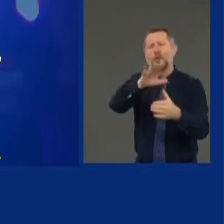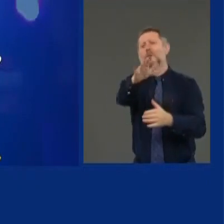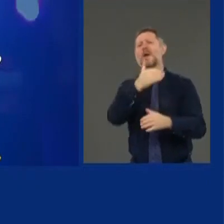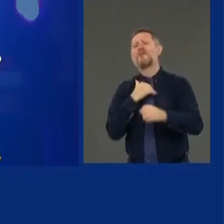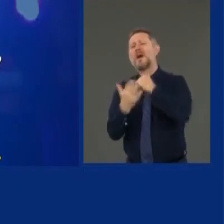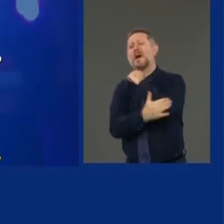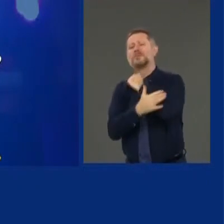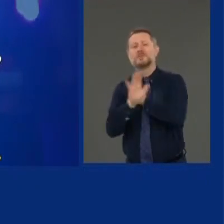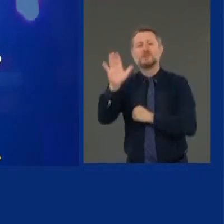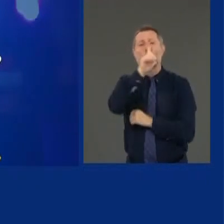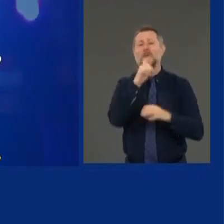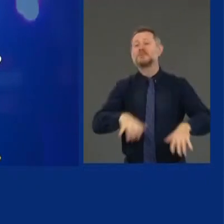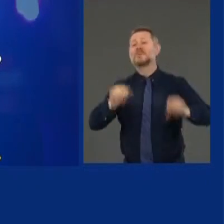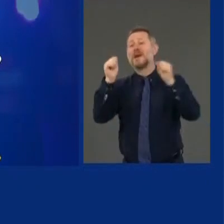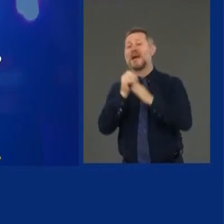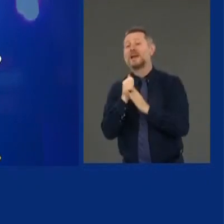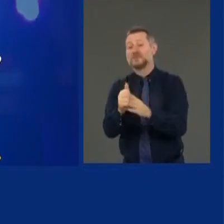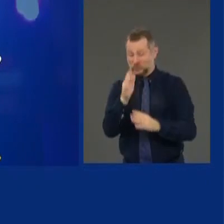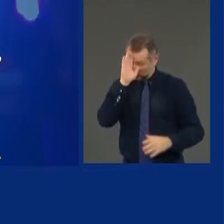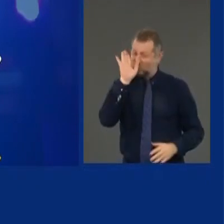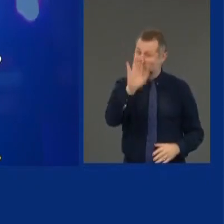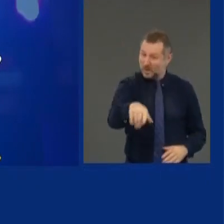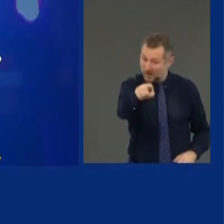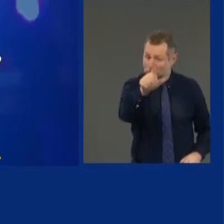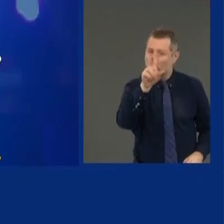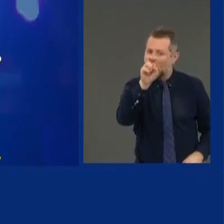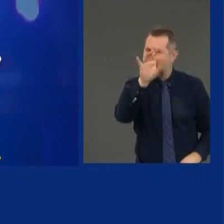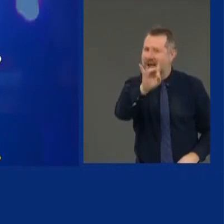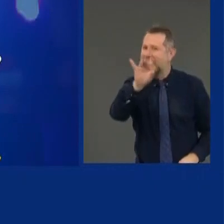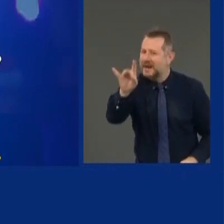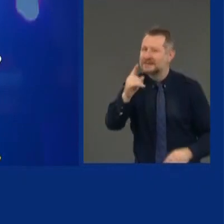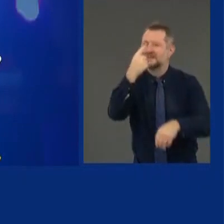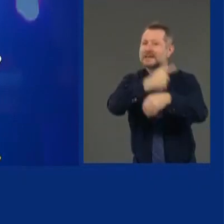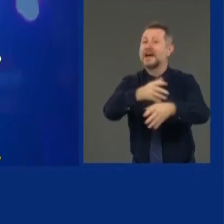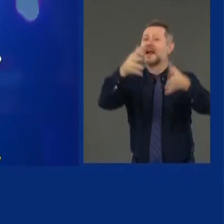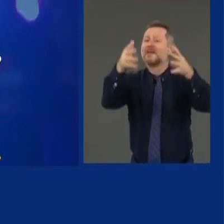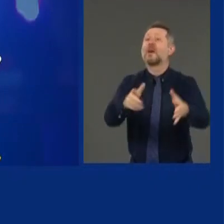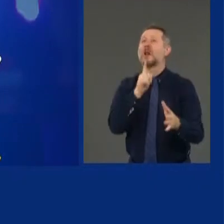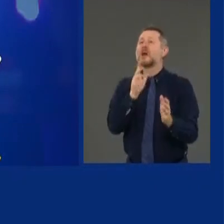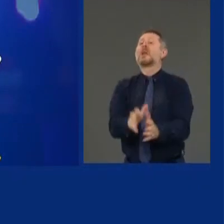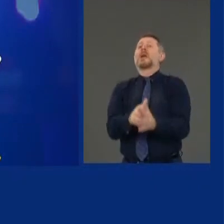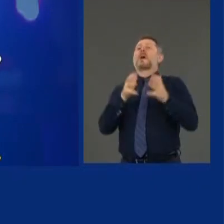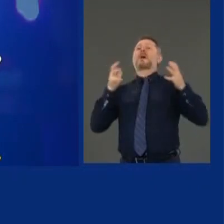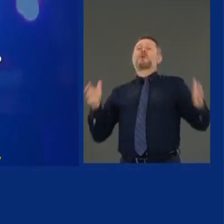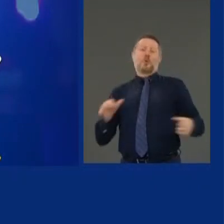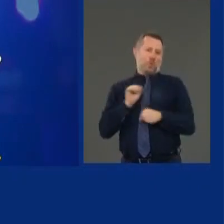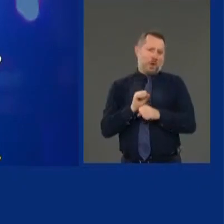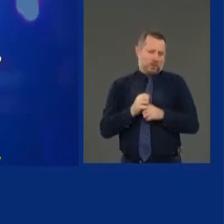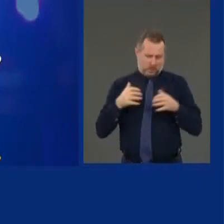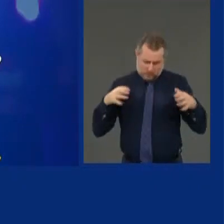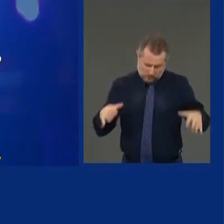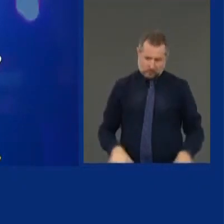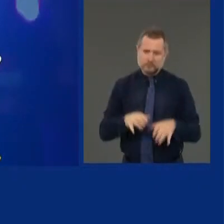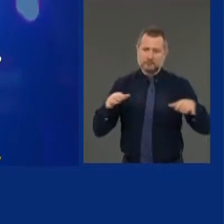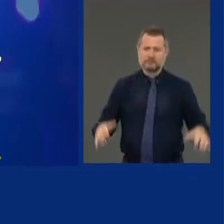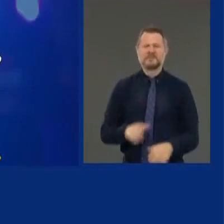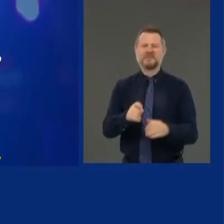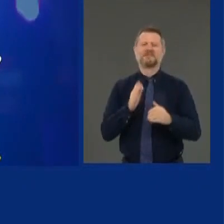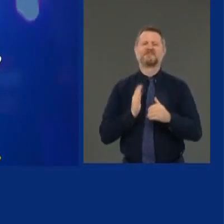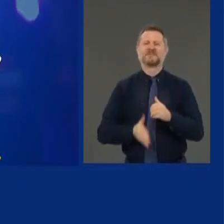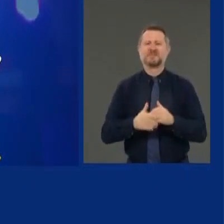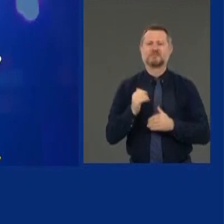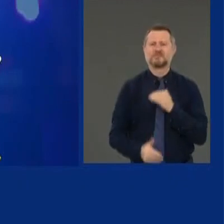WHO IS DOING IT IN YOUR COUNTY.